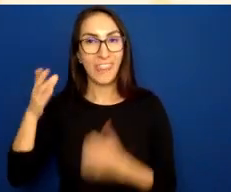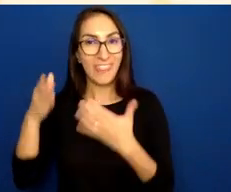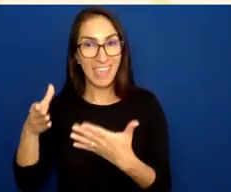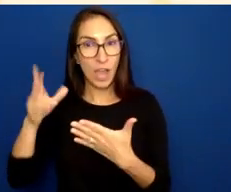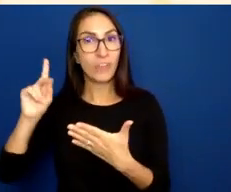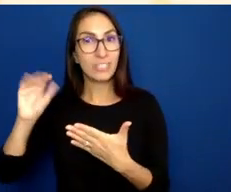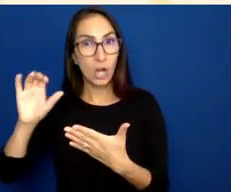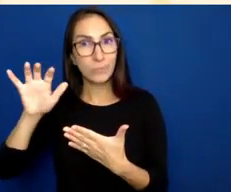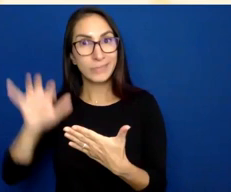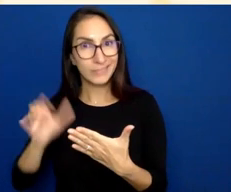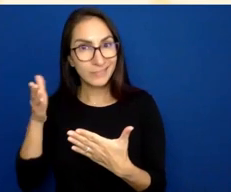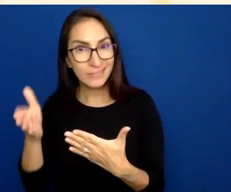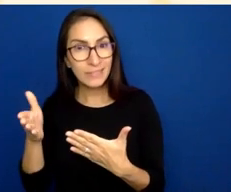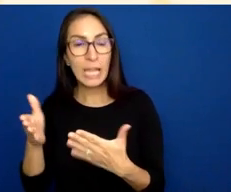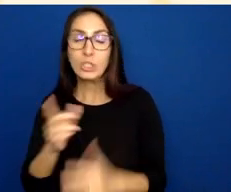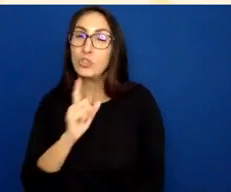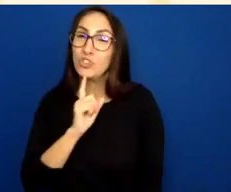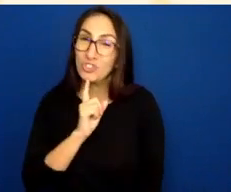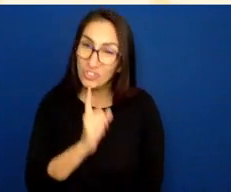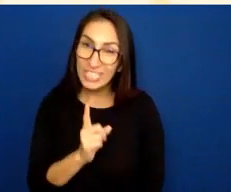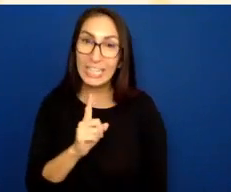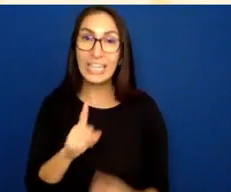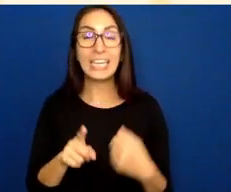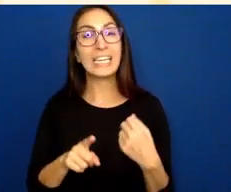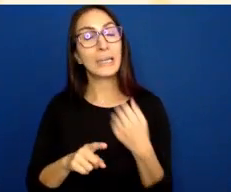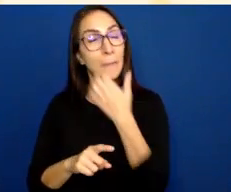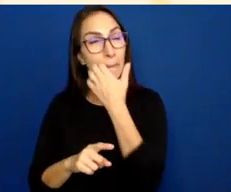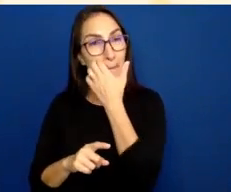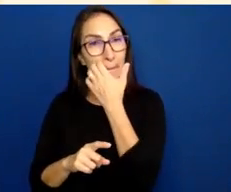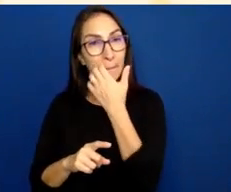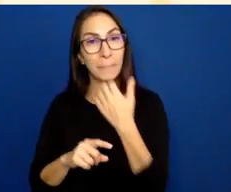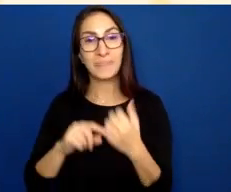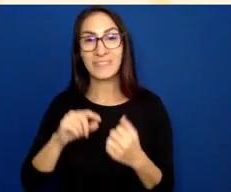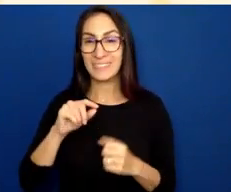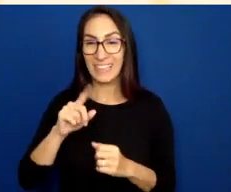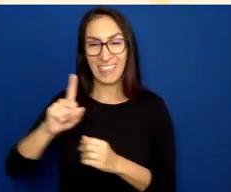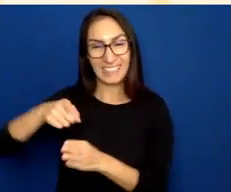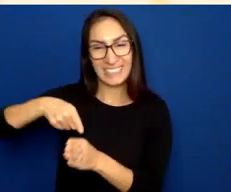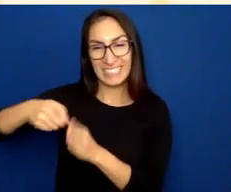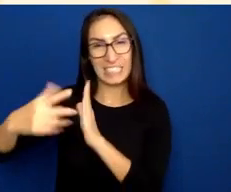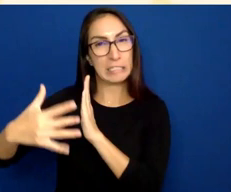And really, when you're doing something, especially something that's technically related, you’re going to have to find a balance